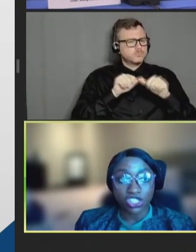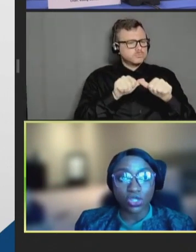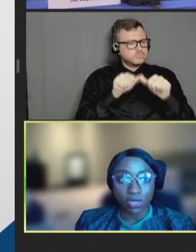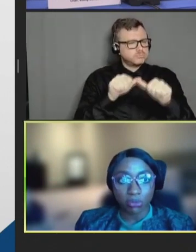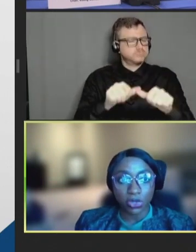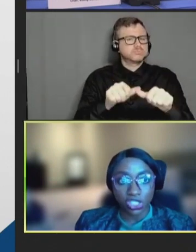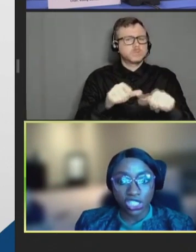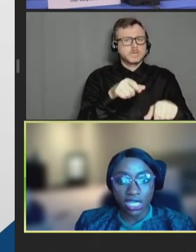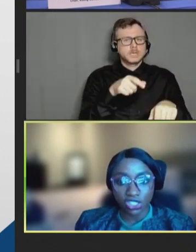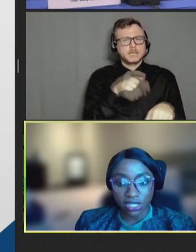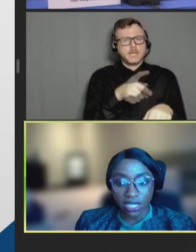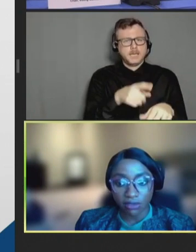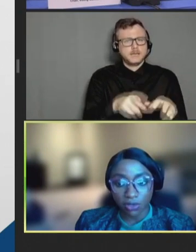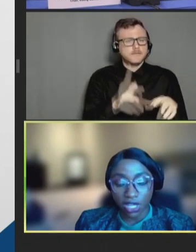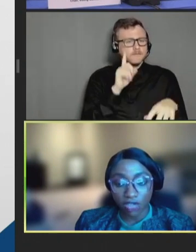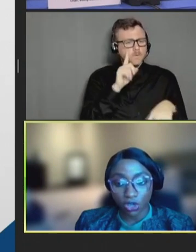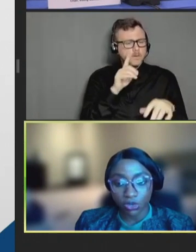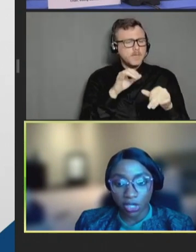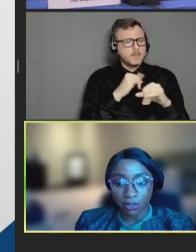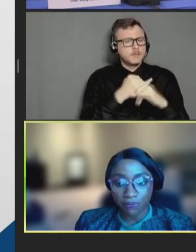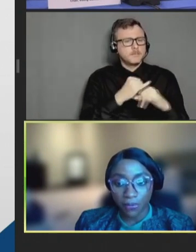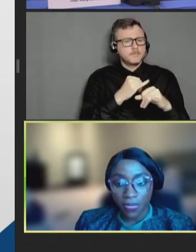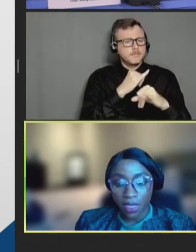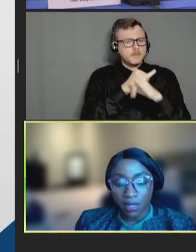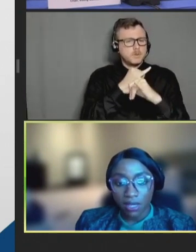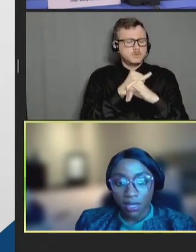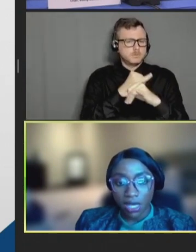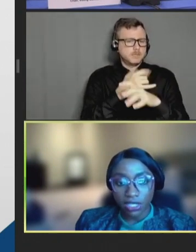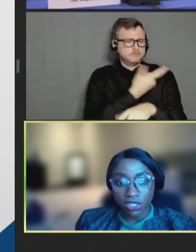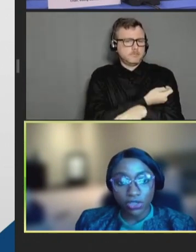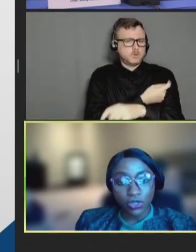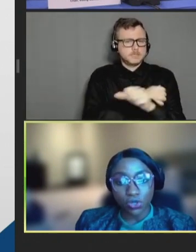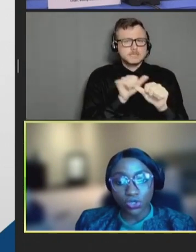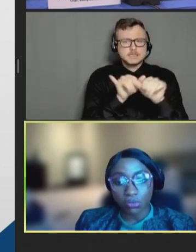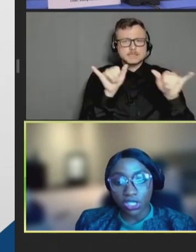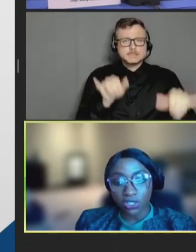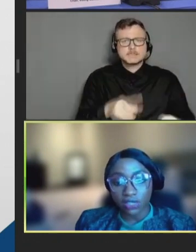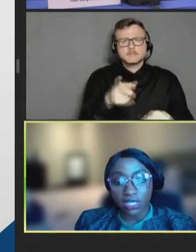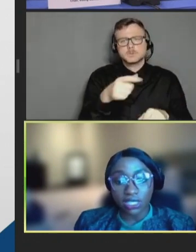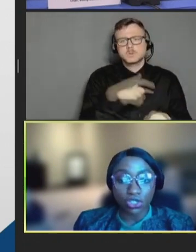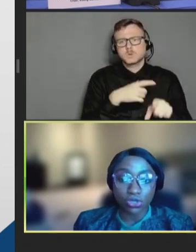the new and emerging challenges that have come to bear. And it's critical to also mention that these